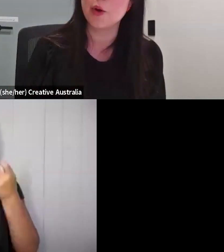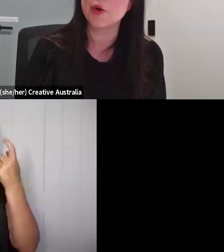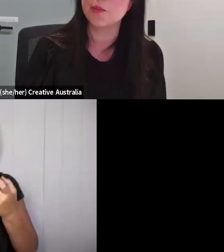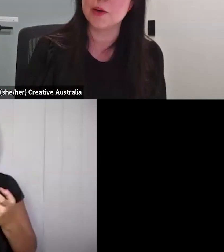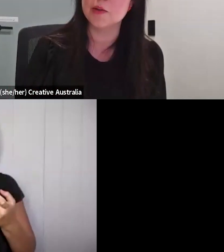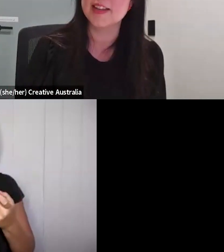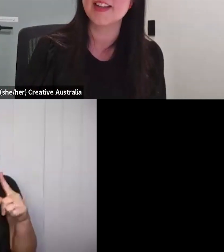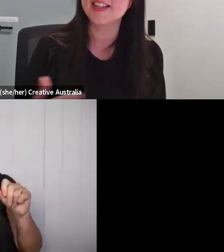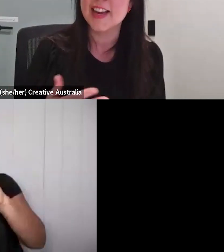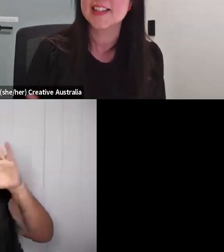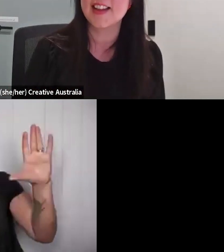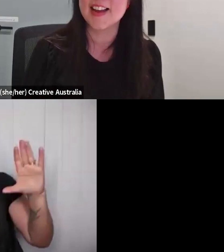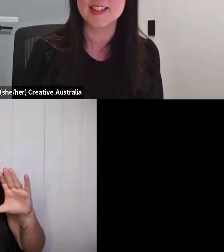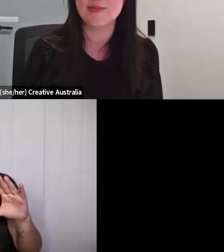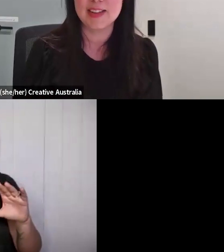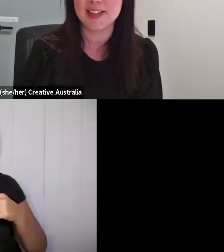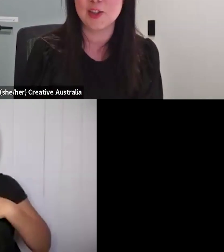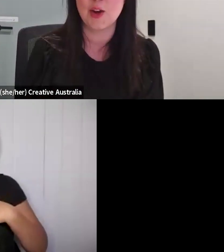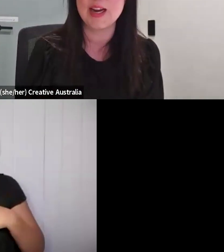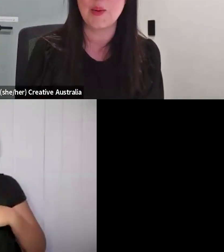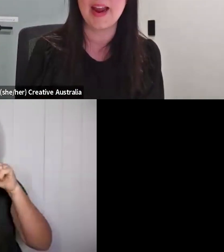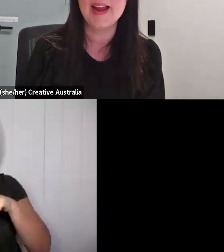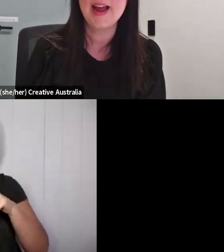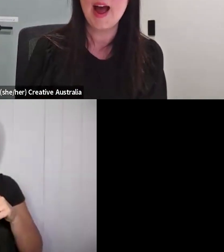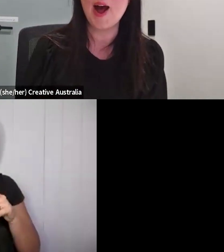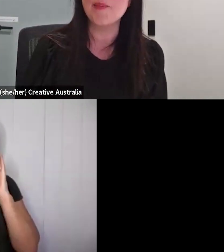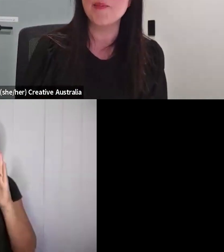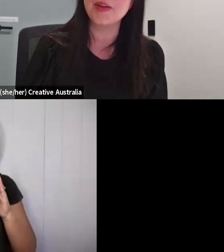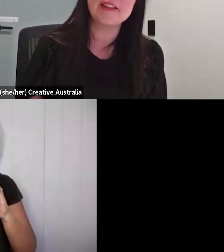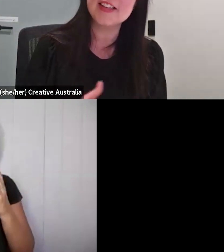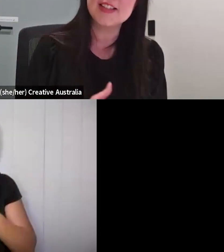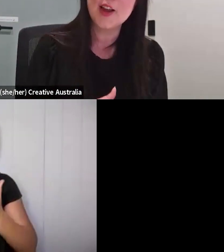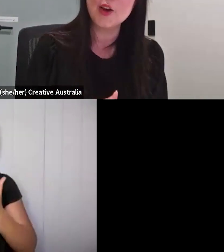what you could build. It is an exercise that is good to do anyway. But there is